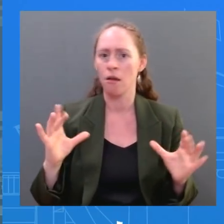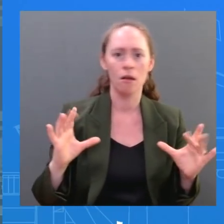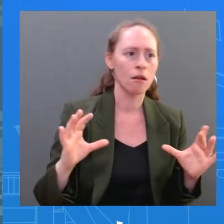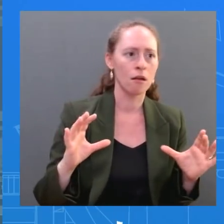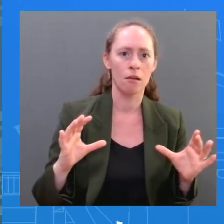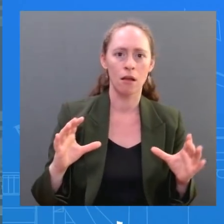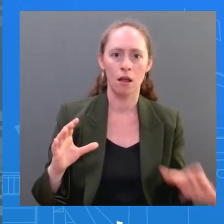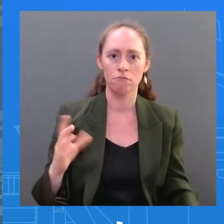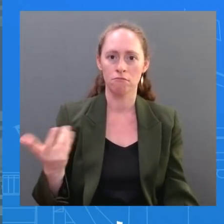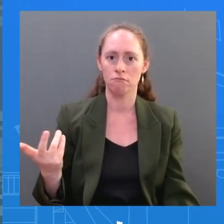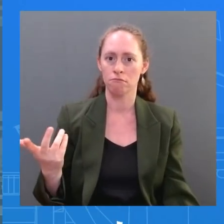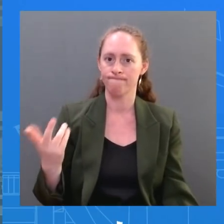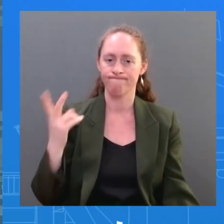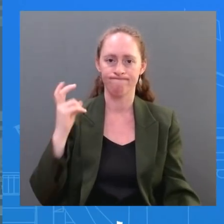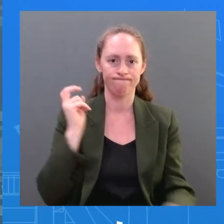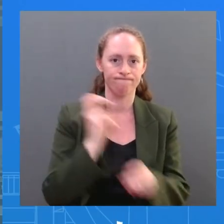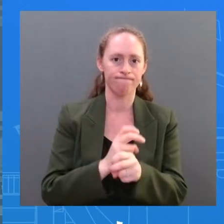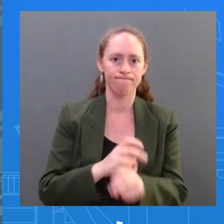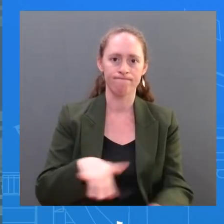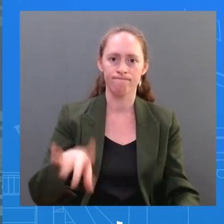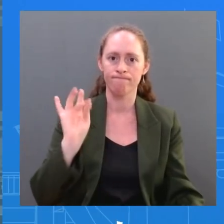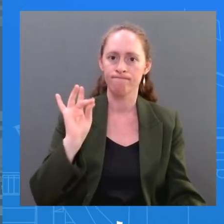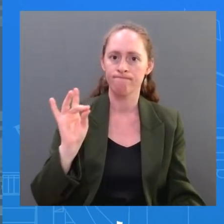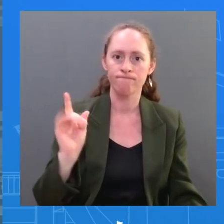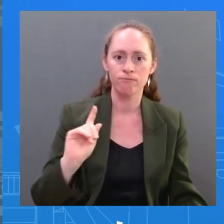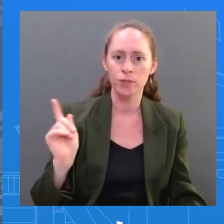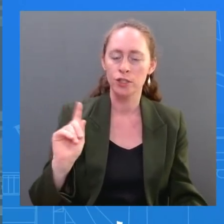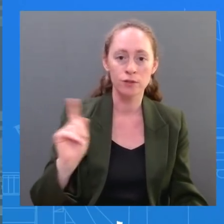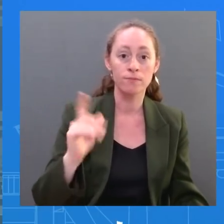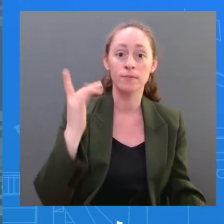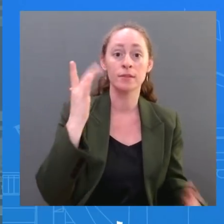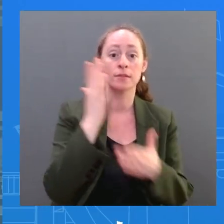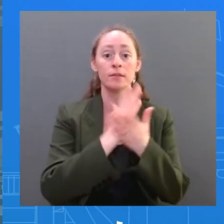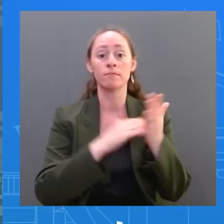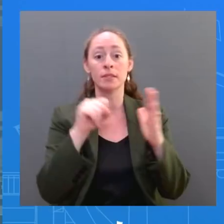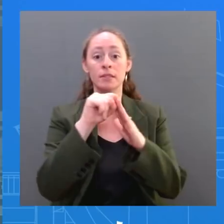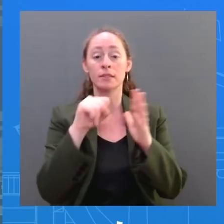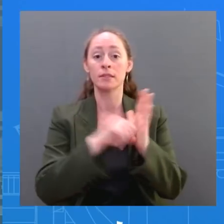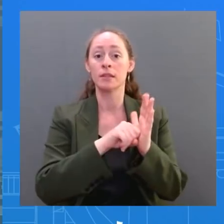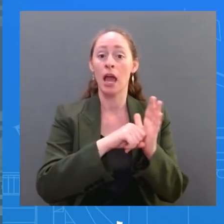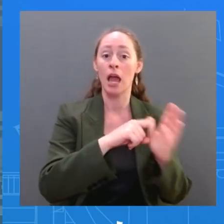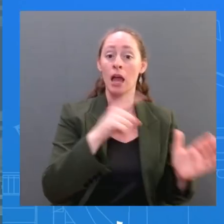that fertilization begins -- that pregnancy begins at fertilization,